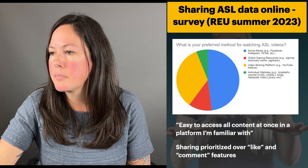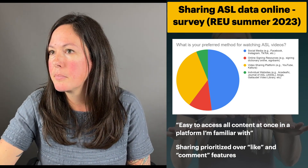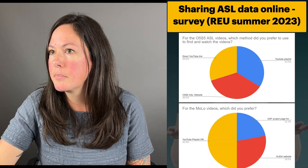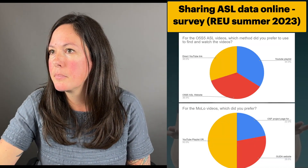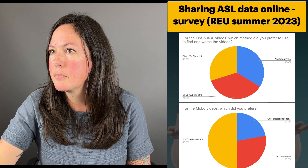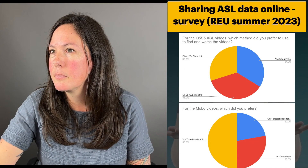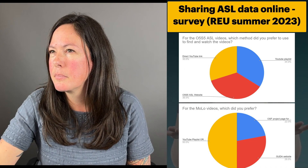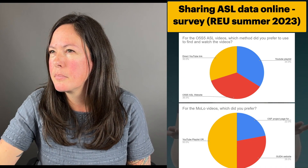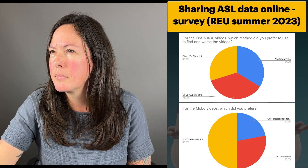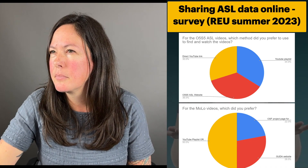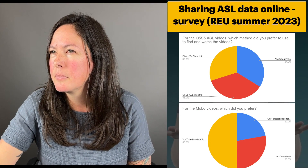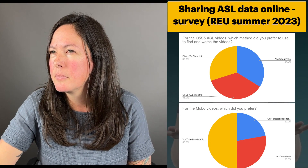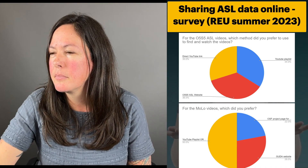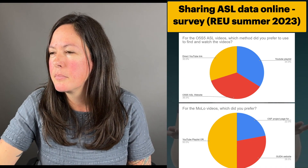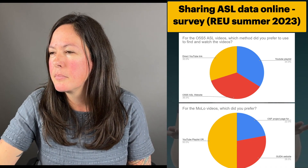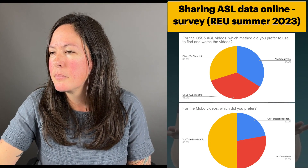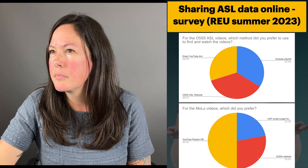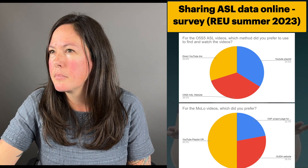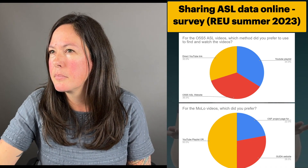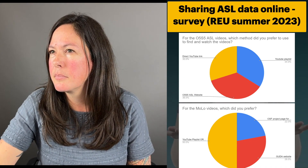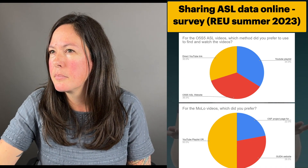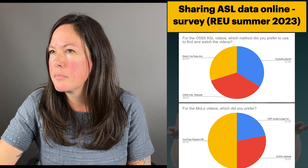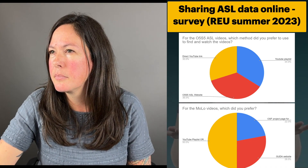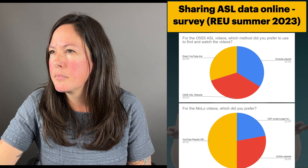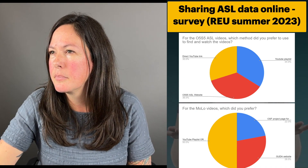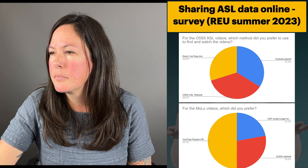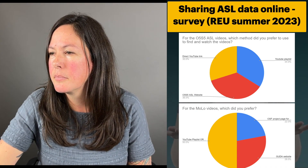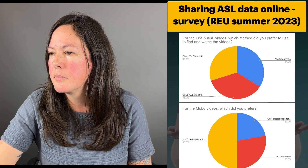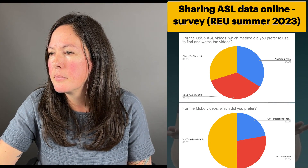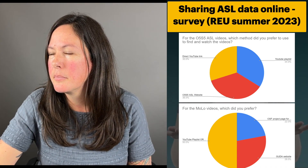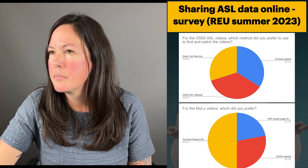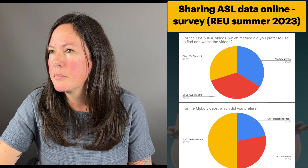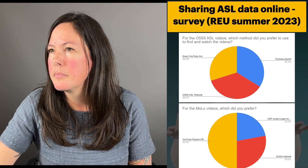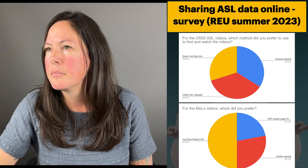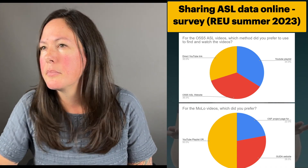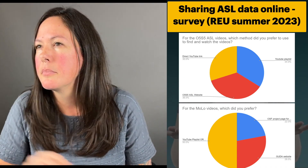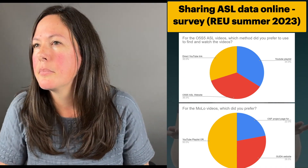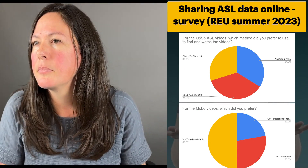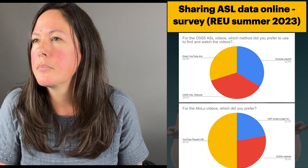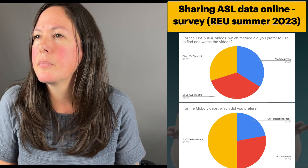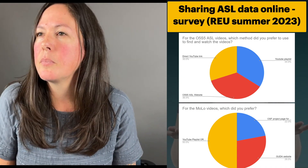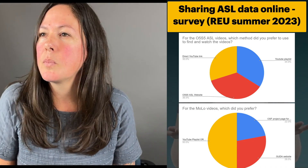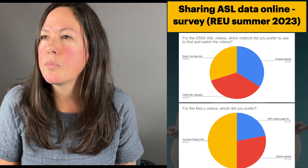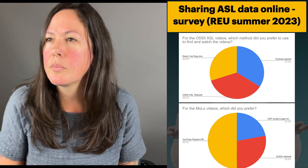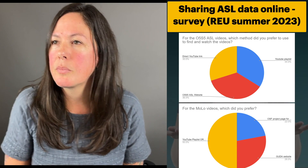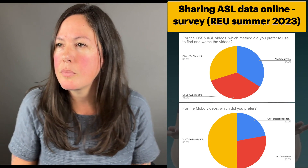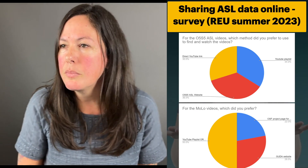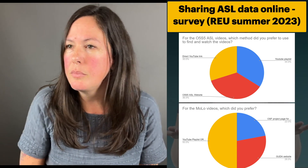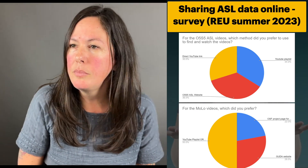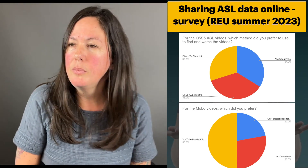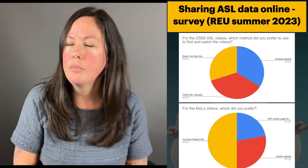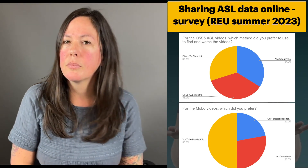people who are using ASL videos online helped us think about how we are sharing our data as